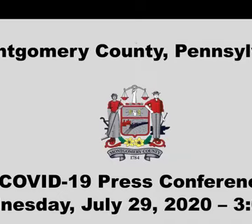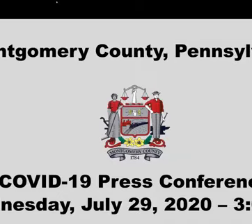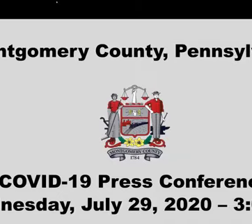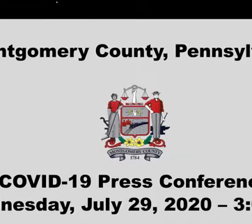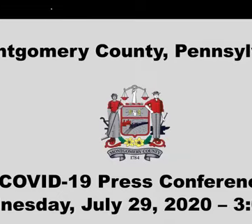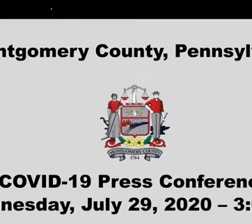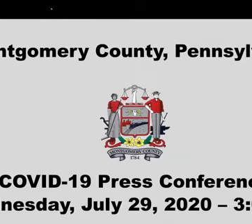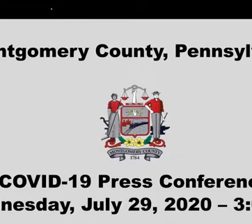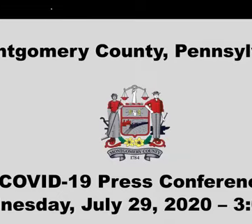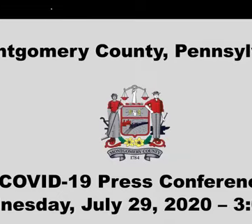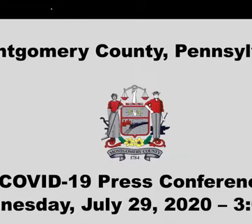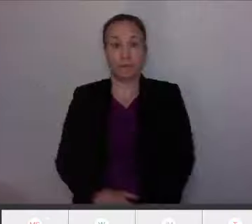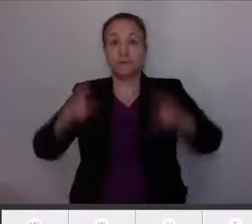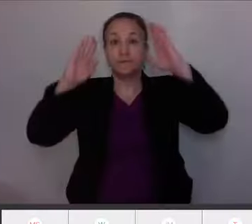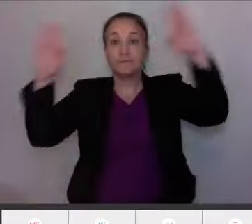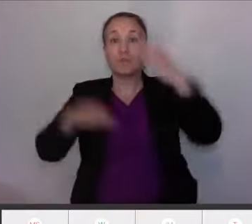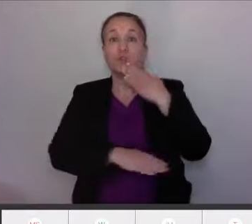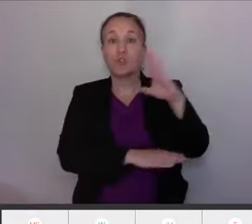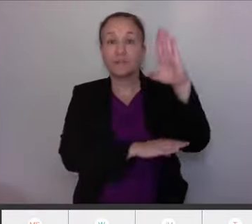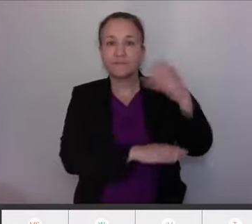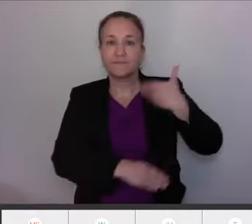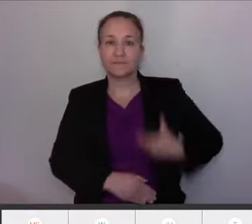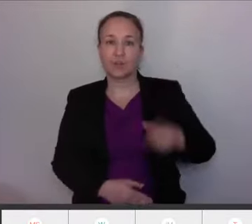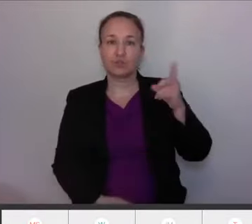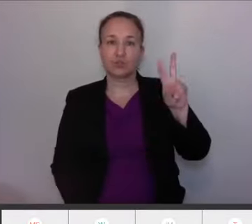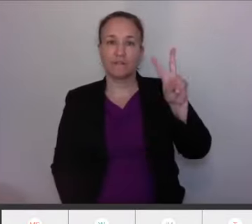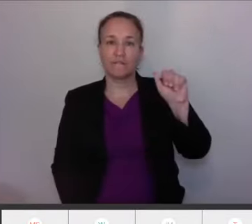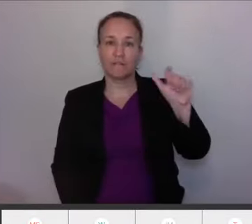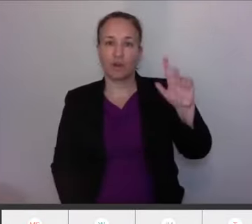good afternoon everyone this is Dr Val Arkoosh chair of the